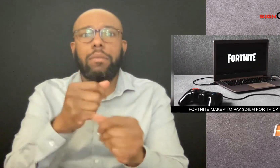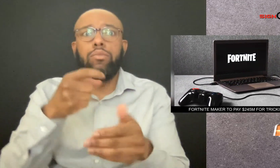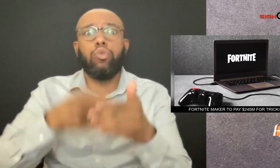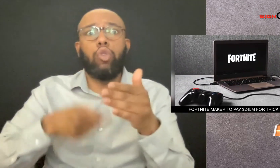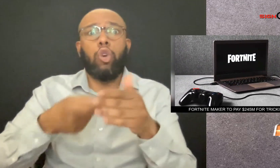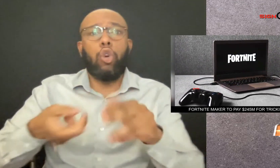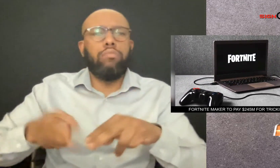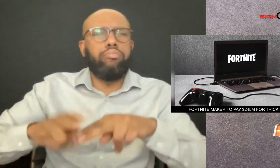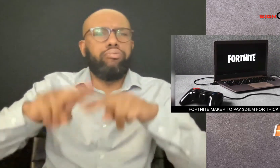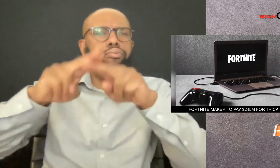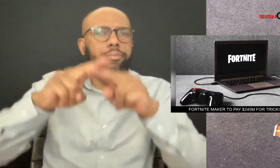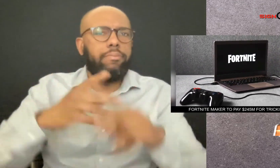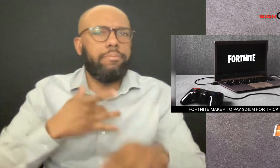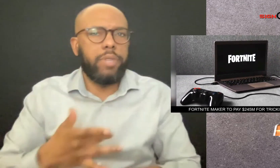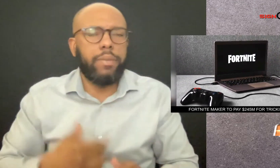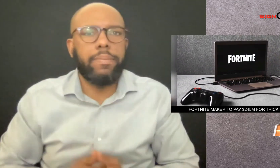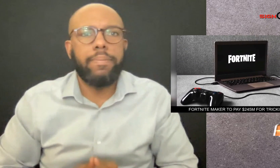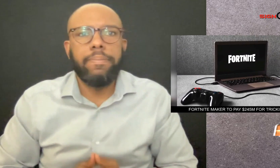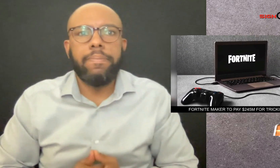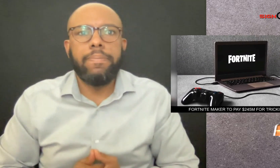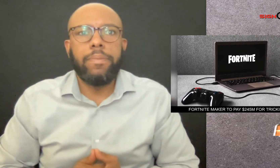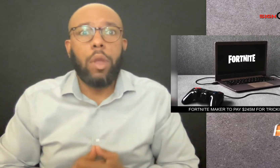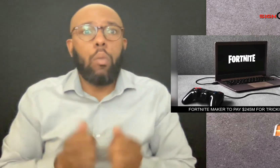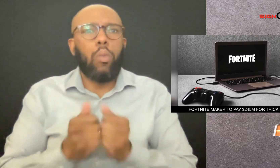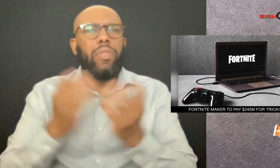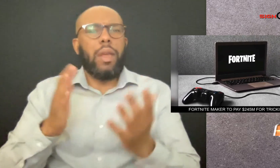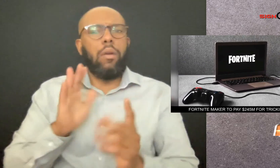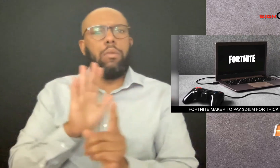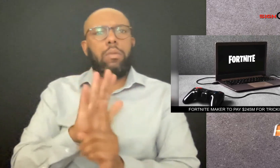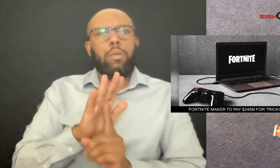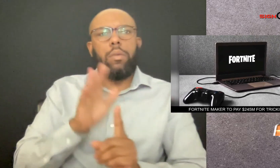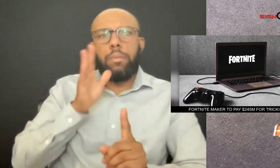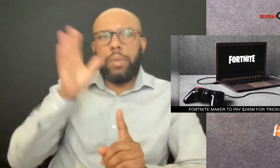rack up unauthorized charges without their parents consent.